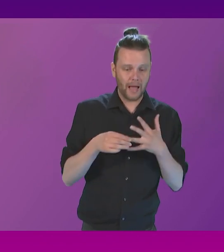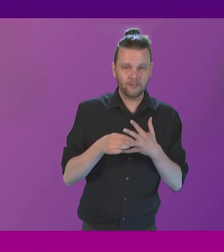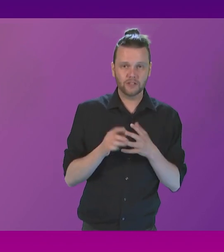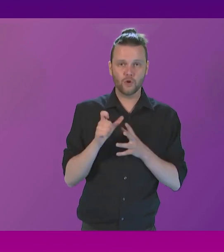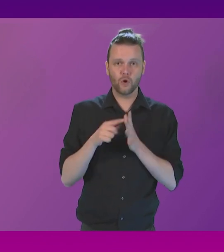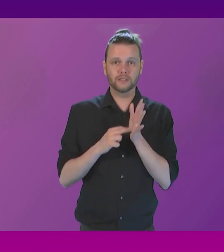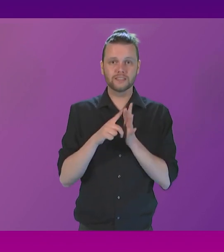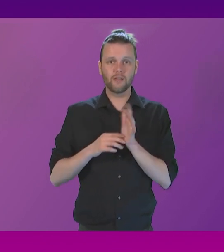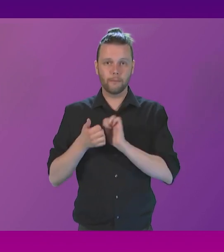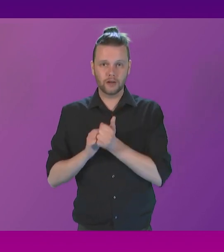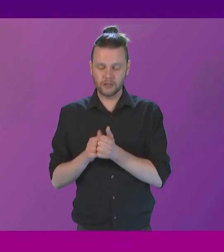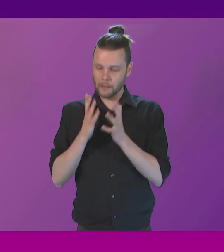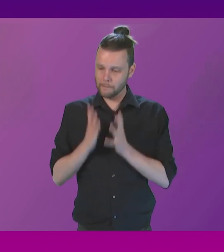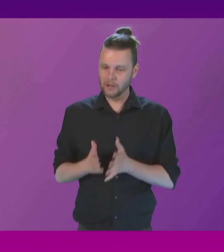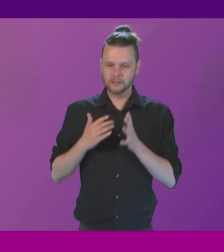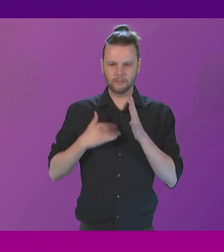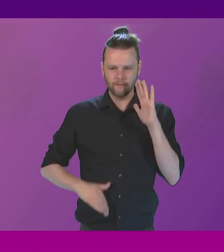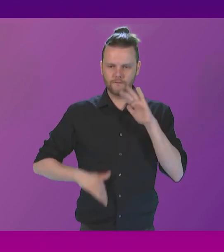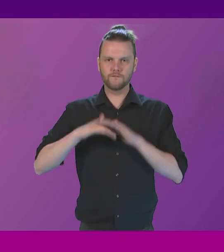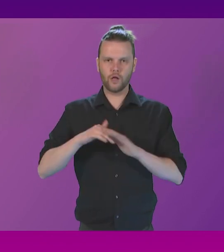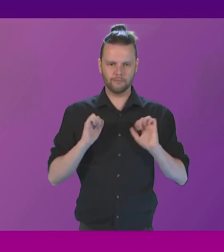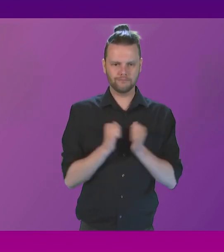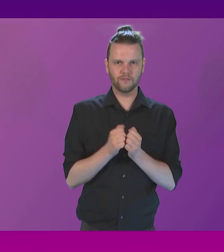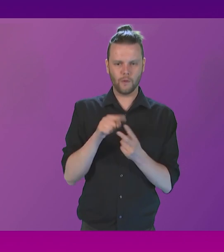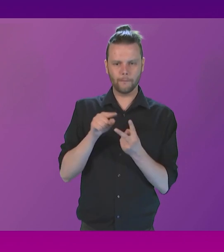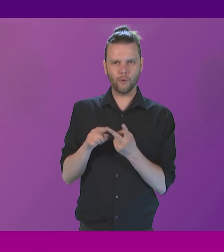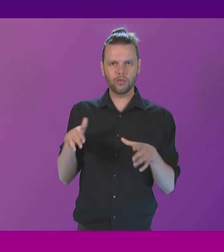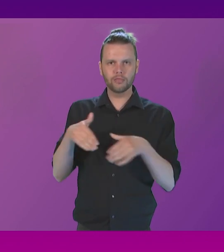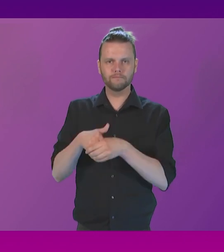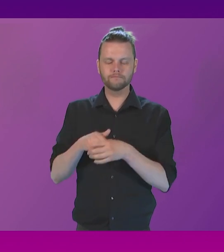entered into with the full consent of both parties, and there is existing